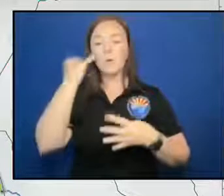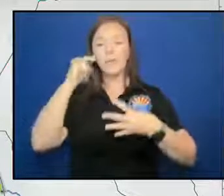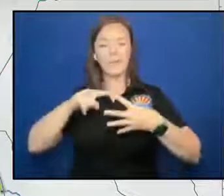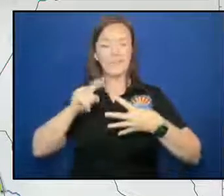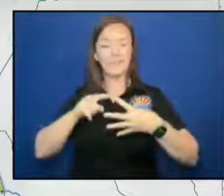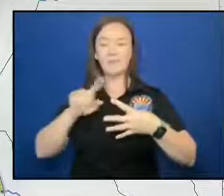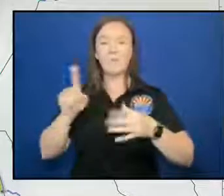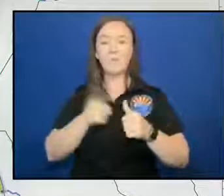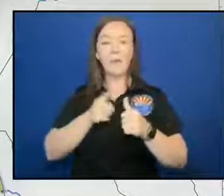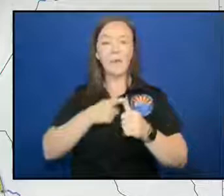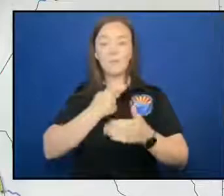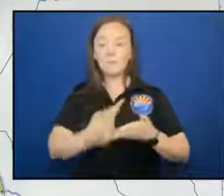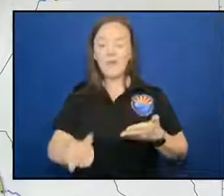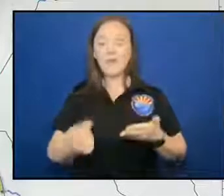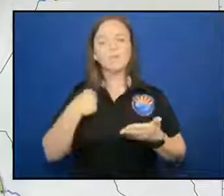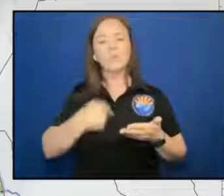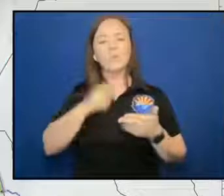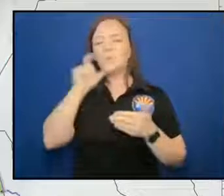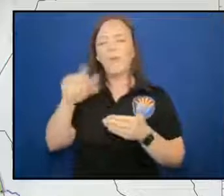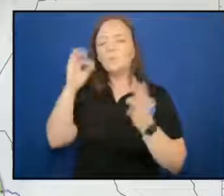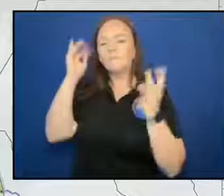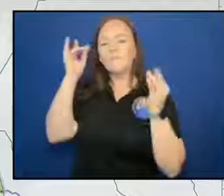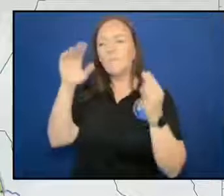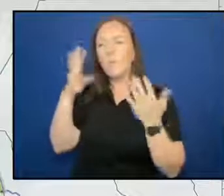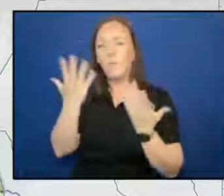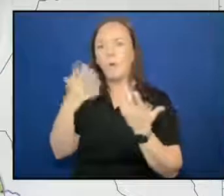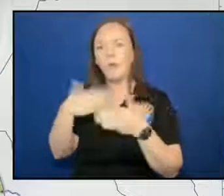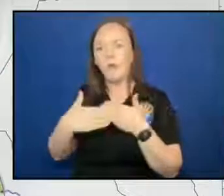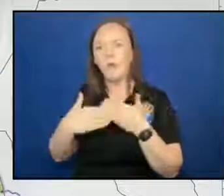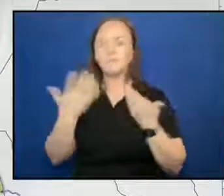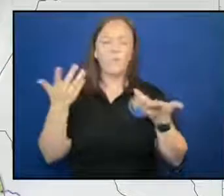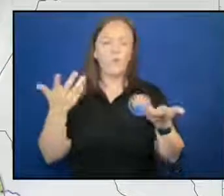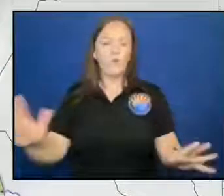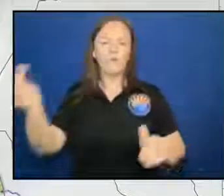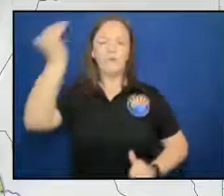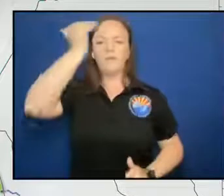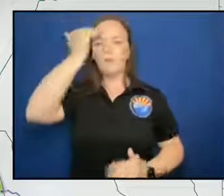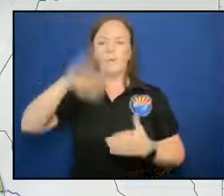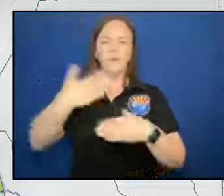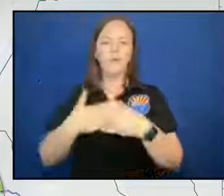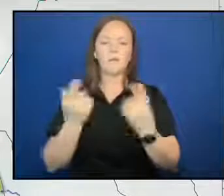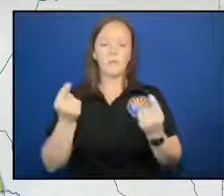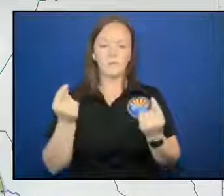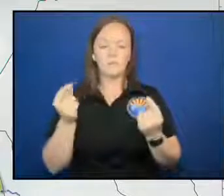HERMITS PEAK CALF CANYON RAIN IS THE TOPIC AND FOR A NUMBER OF REASONS.